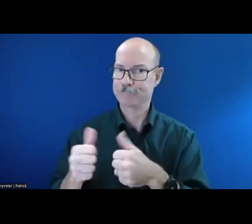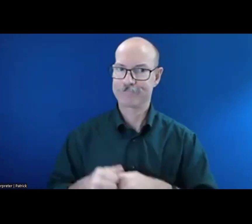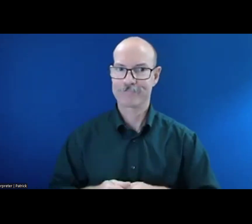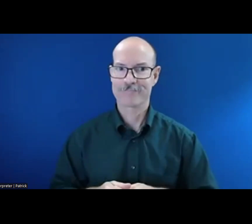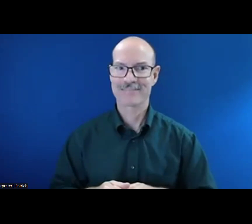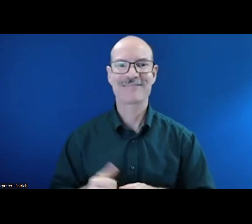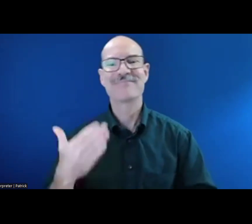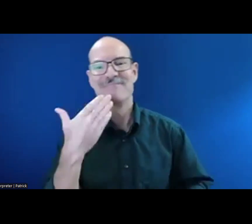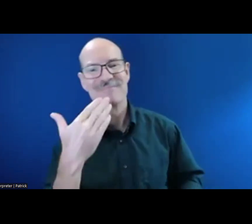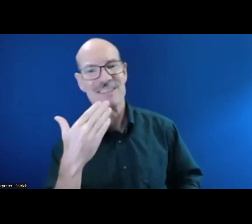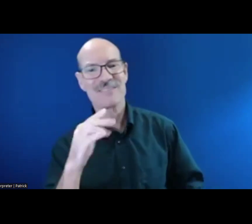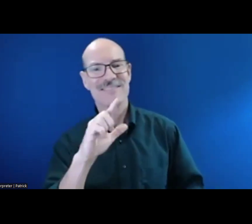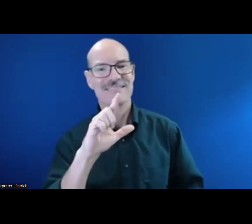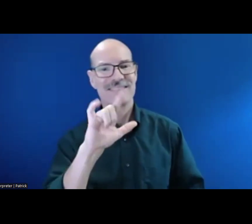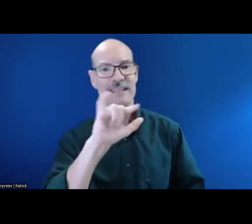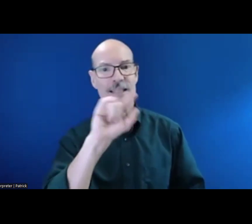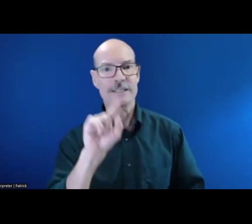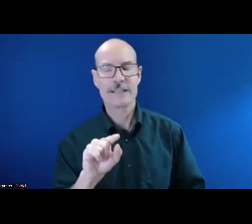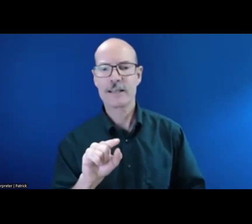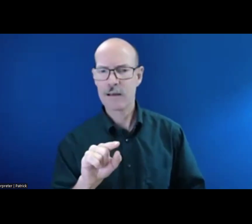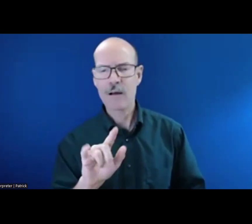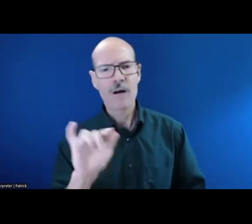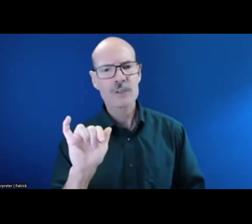We had a comment in the chat I thought might be helpful to the larger group.